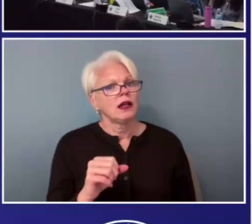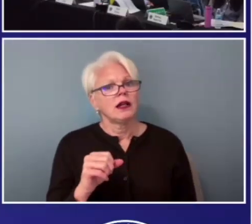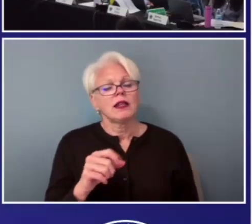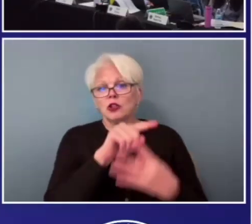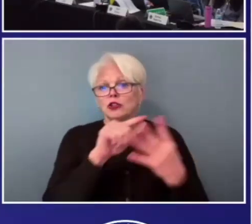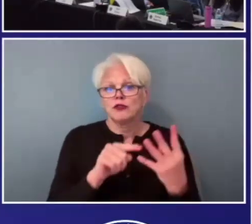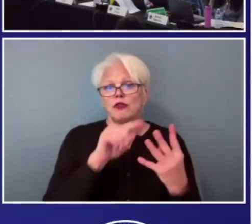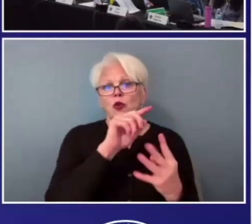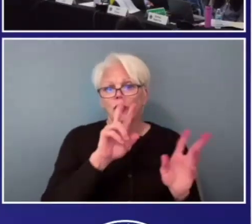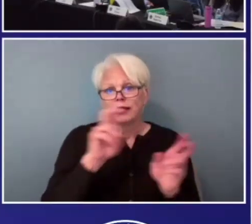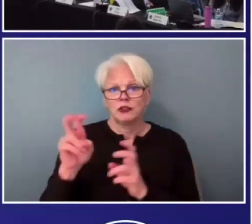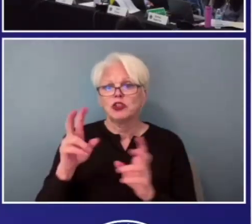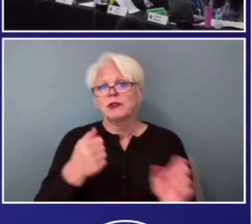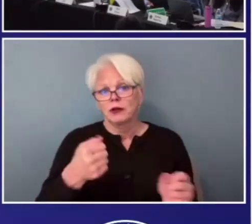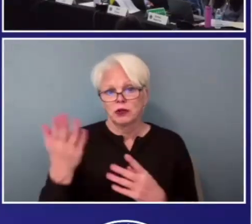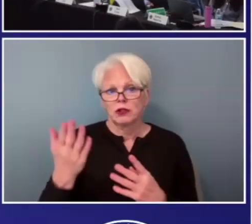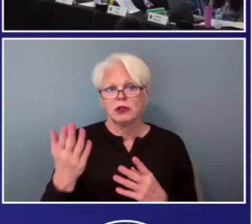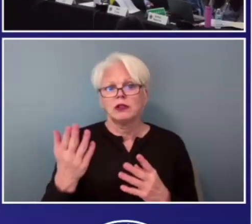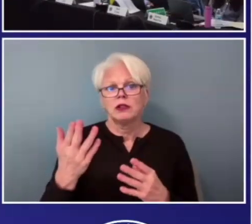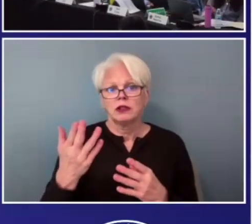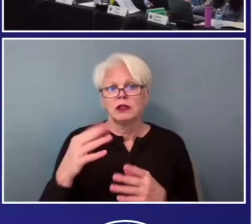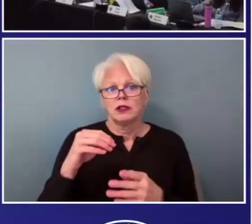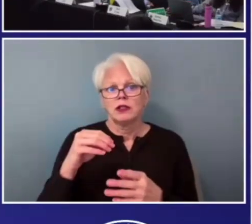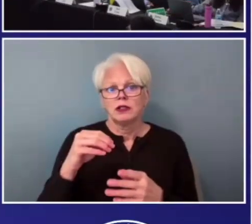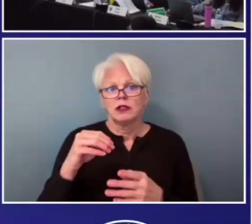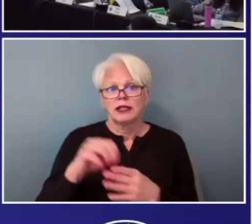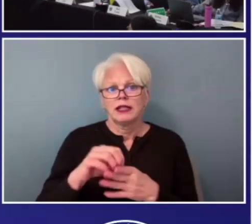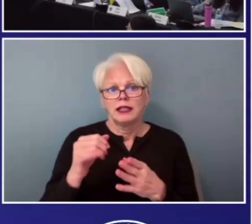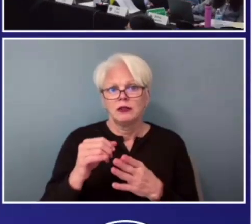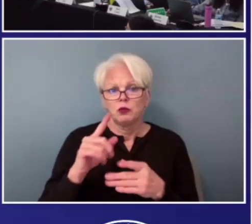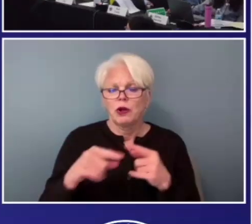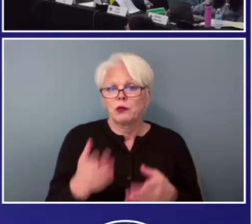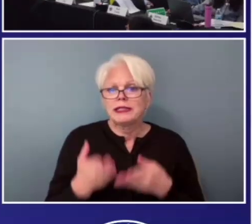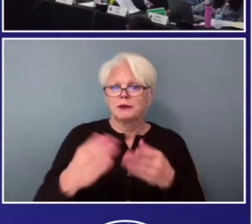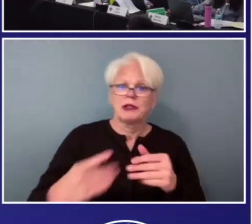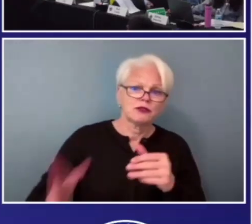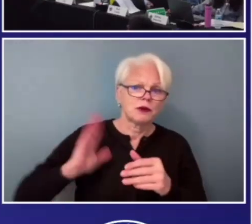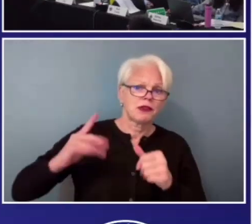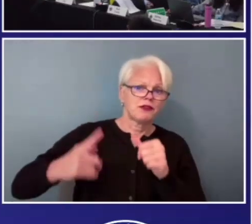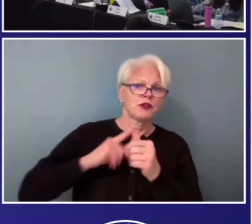raising in, in -- that we were raising in that, in that submission from week one. One of them was HEROES Act.